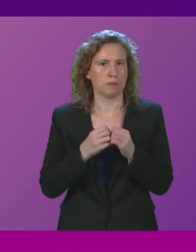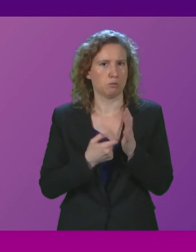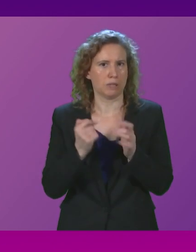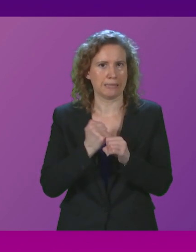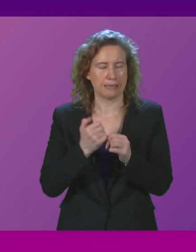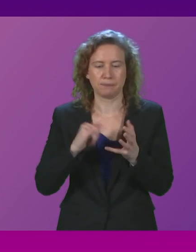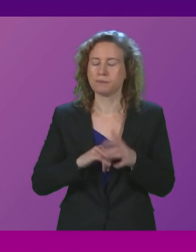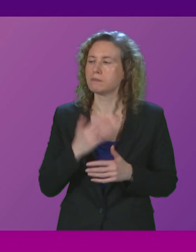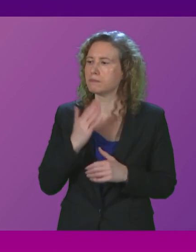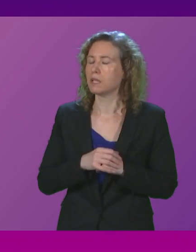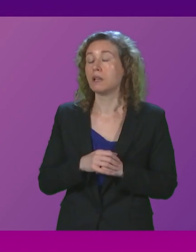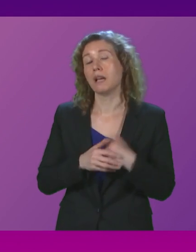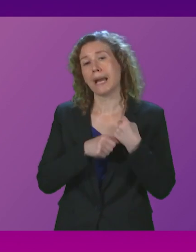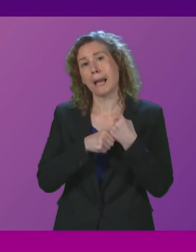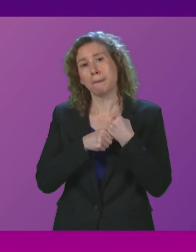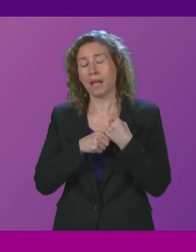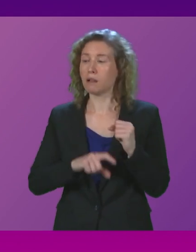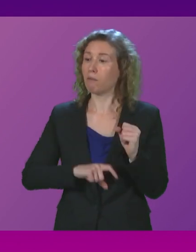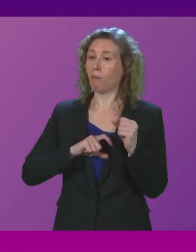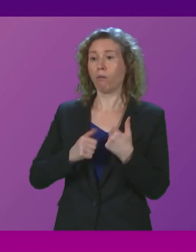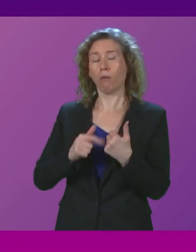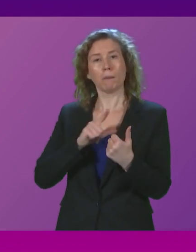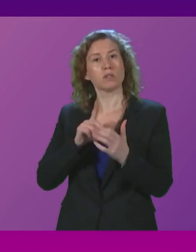Campaigners were heartened when the First Minister signalled that the Scottish Government